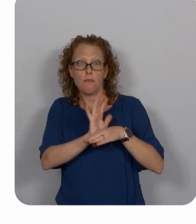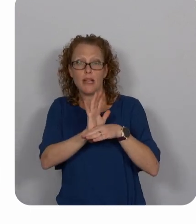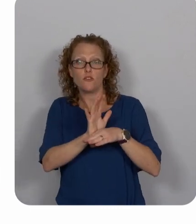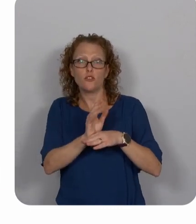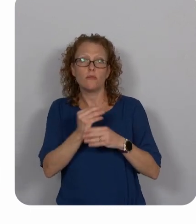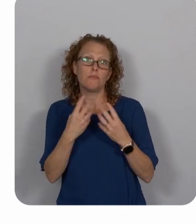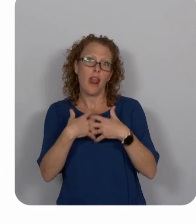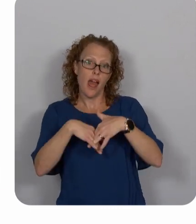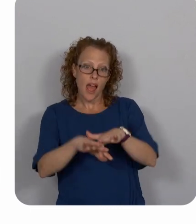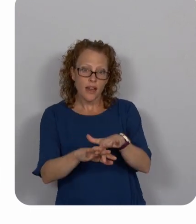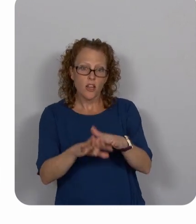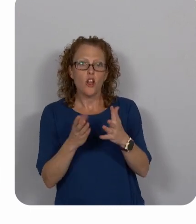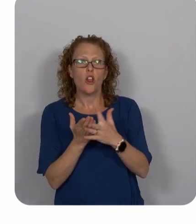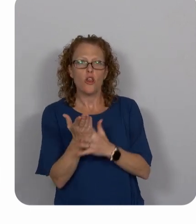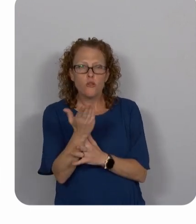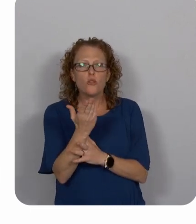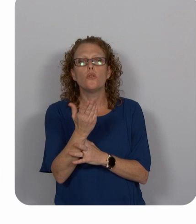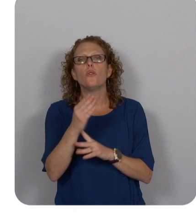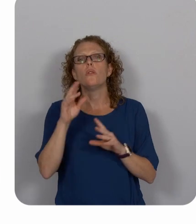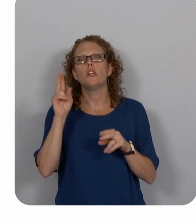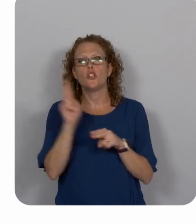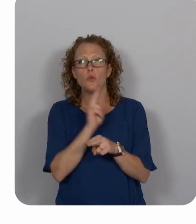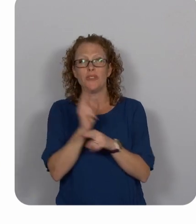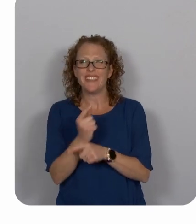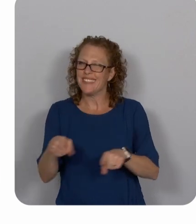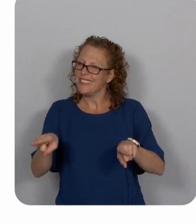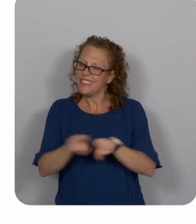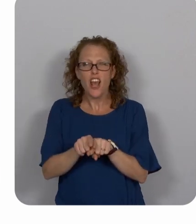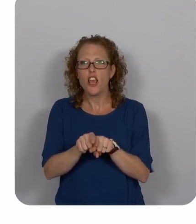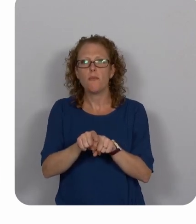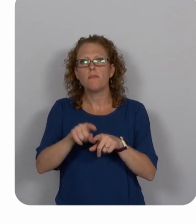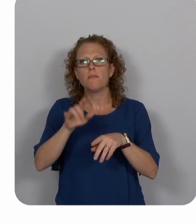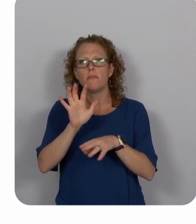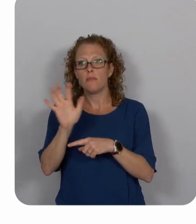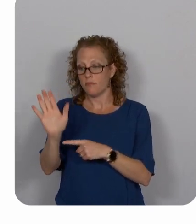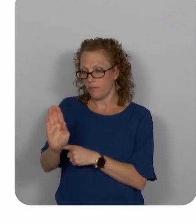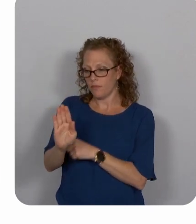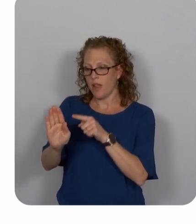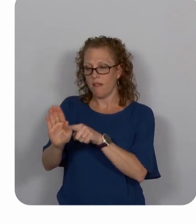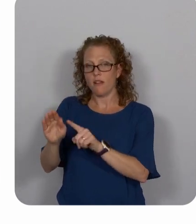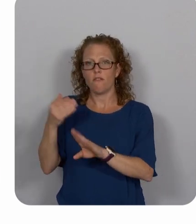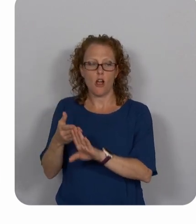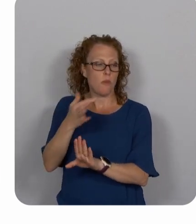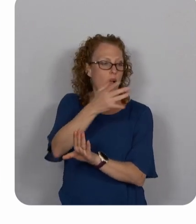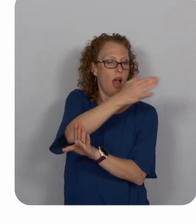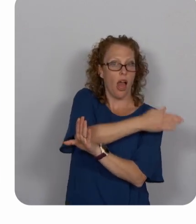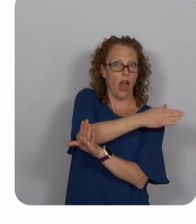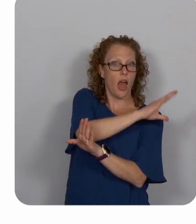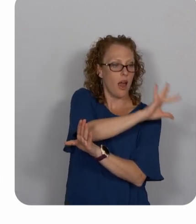rather than having to import duplicates within a single project. This will help you conserve storage